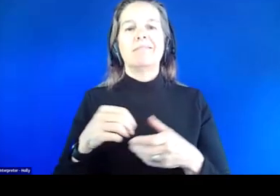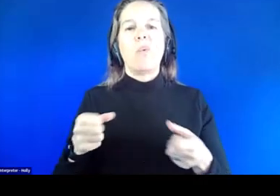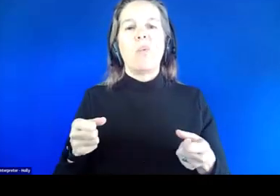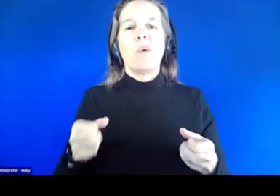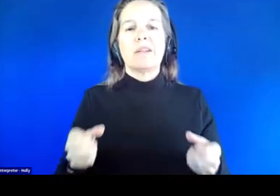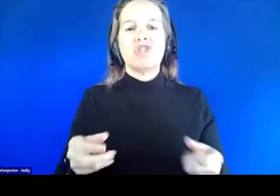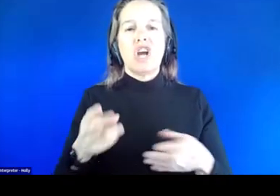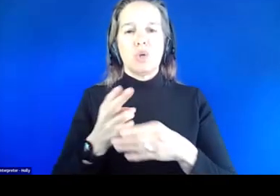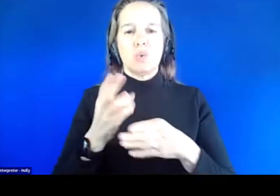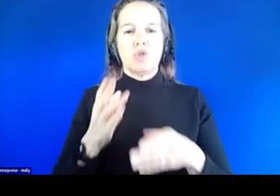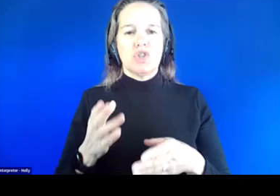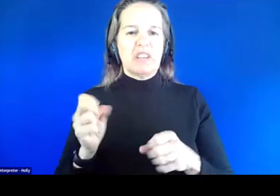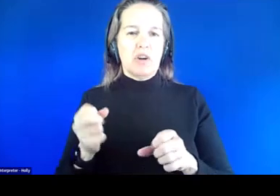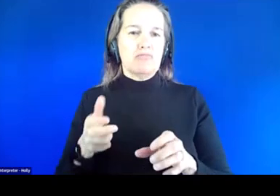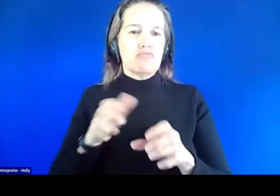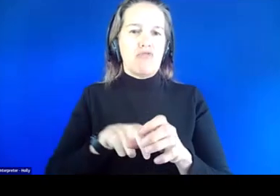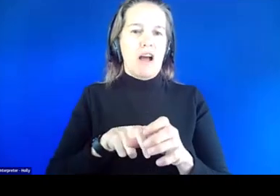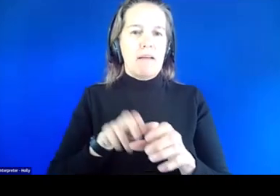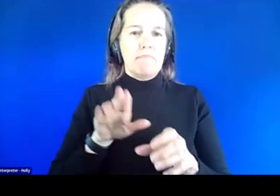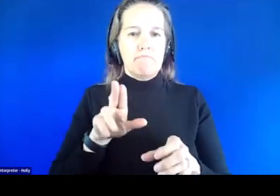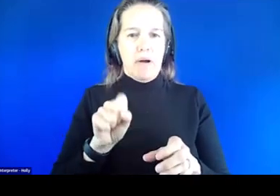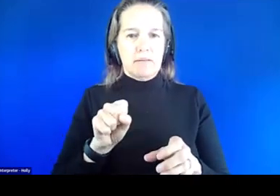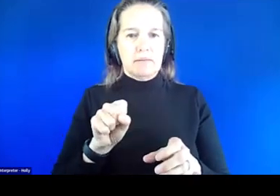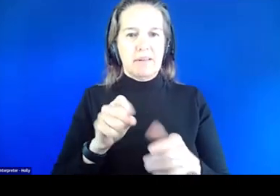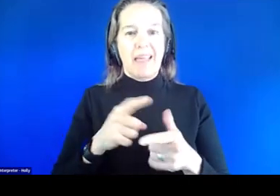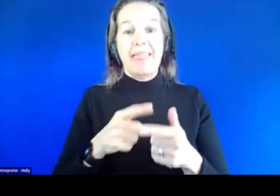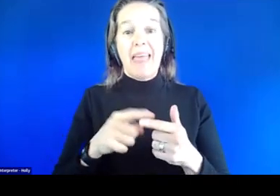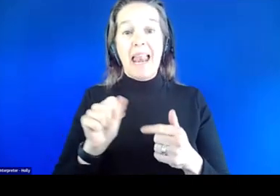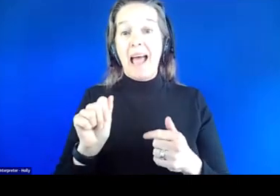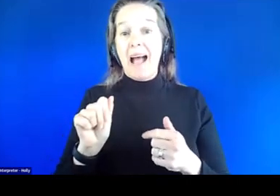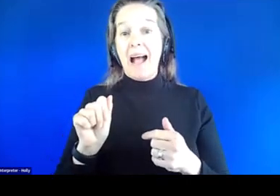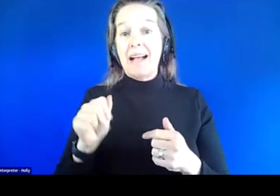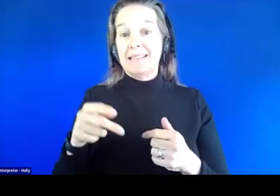ADAPT was really able to shift its focus to